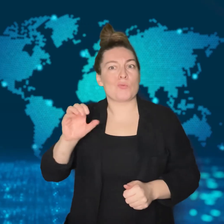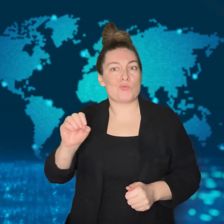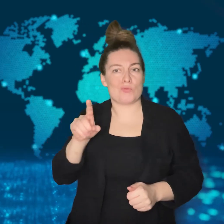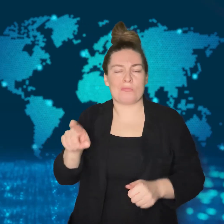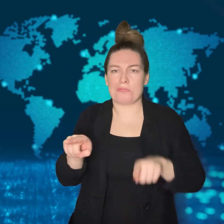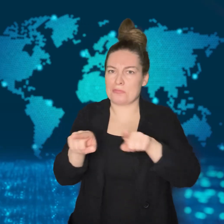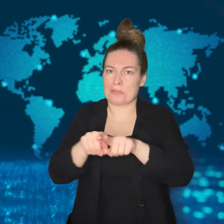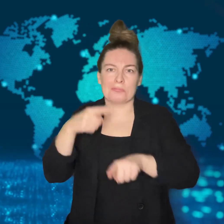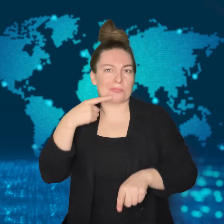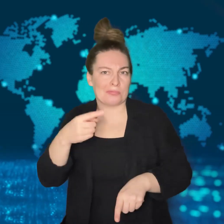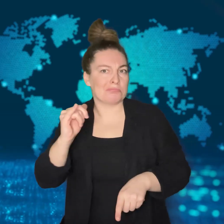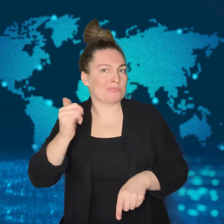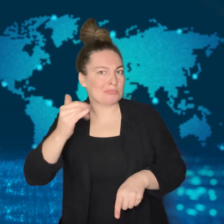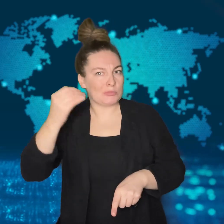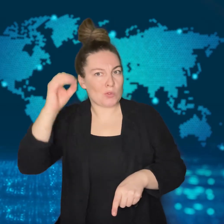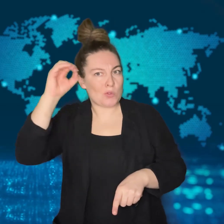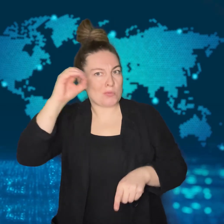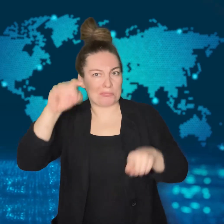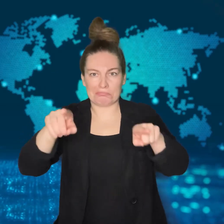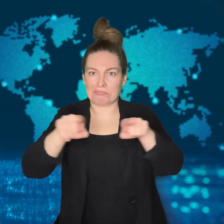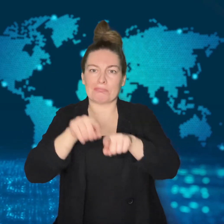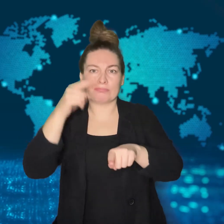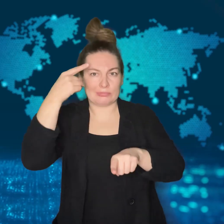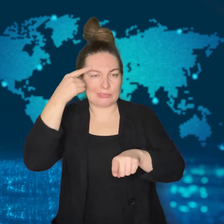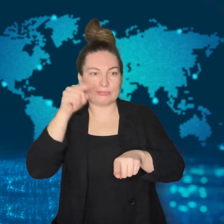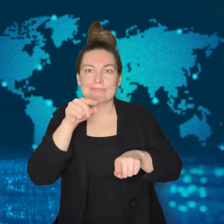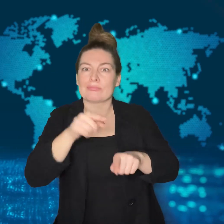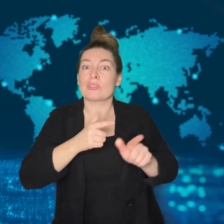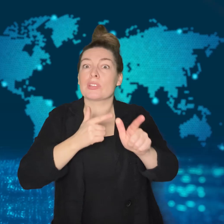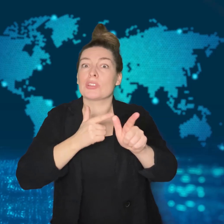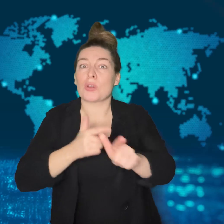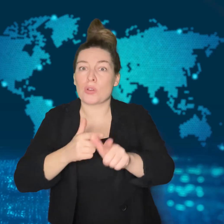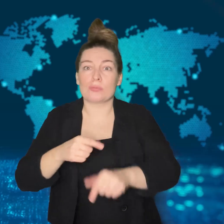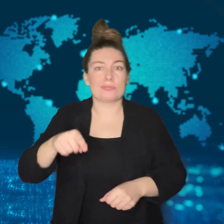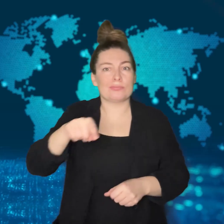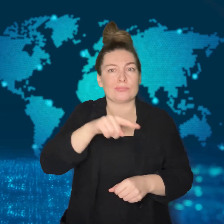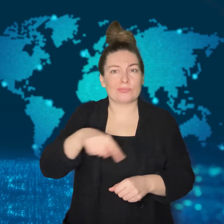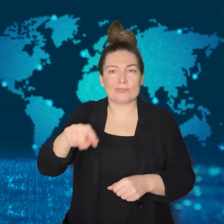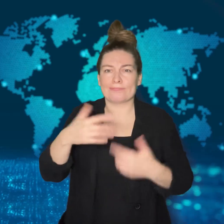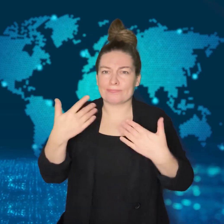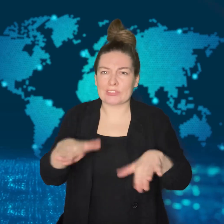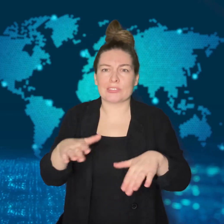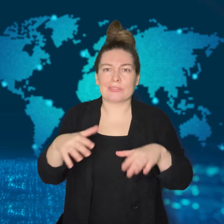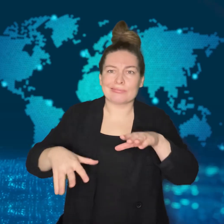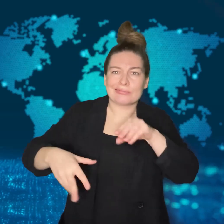and a domestic spy agency Asio came to the same conclusion.